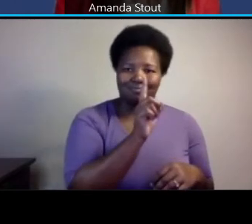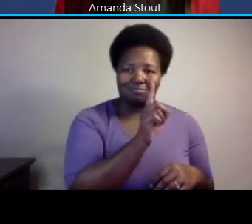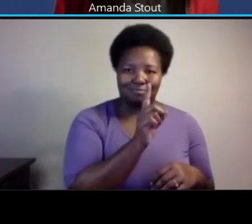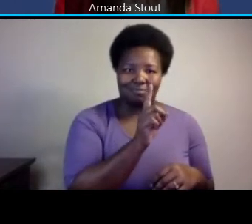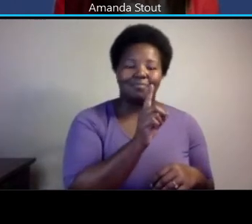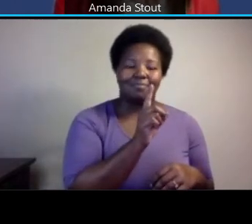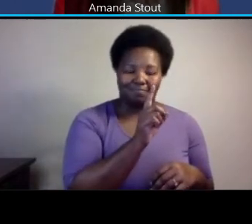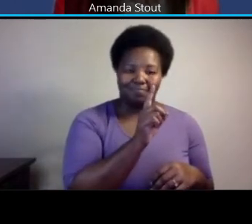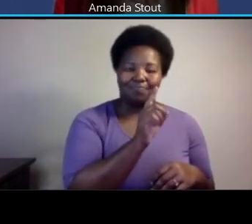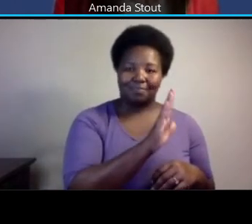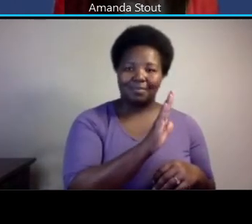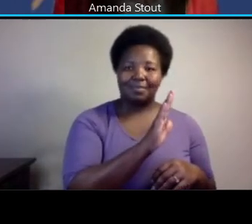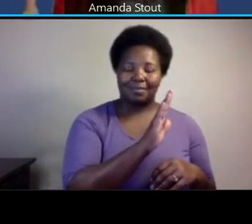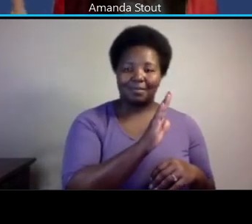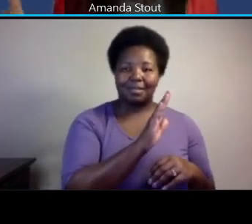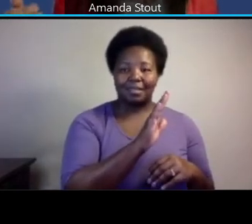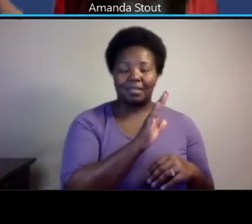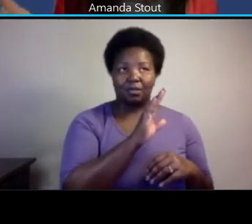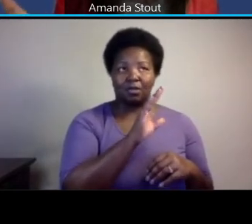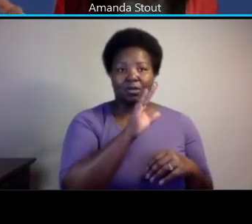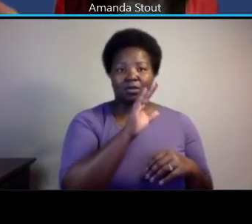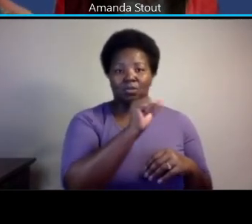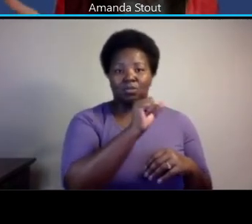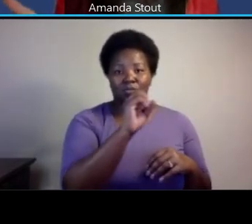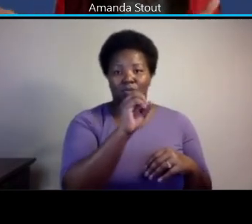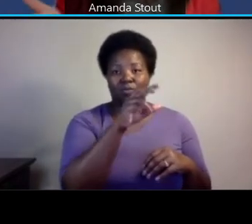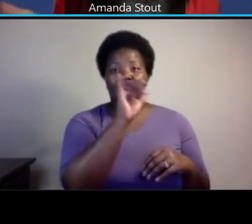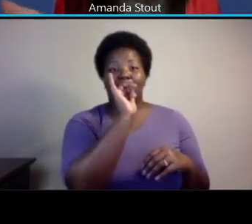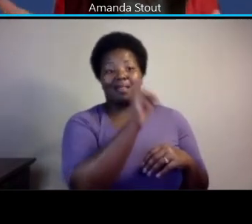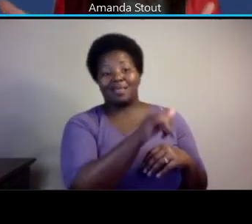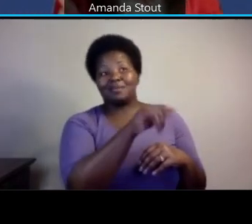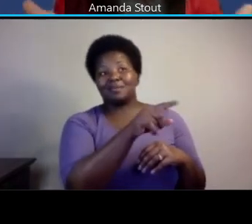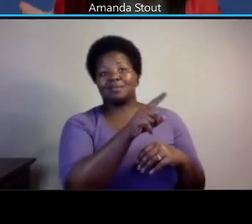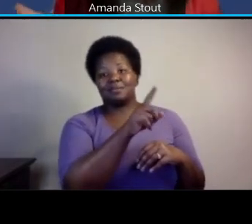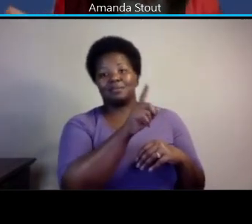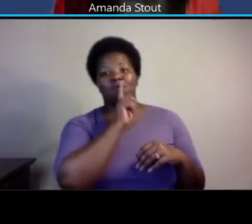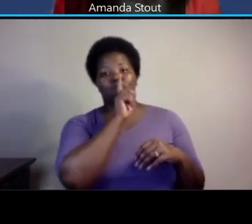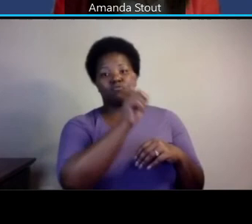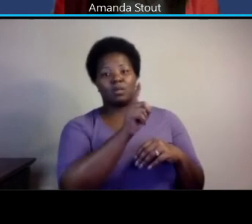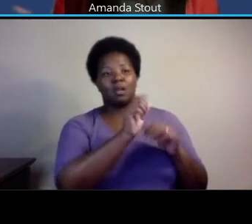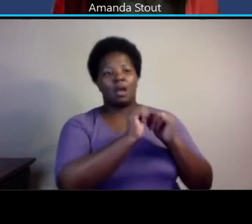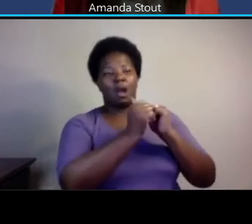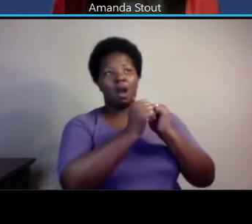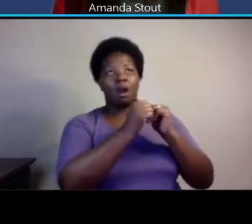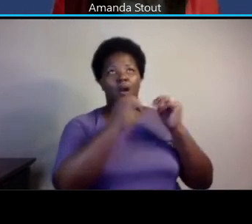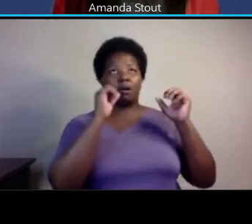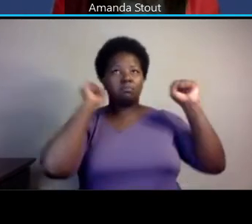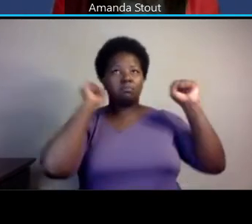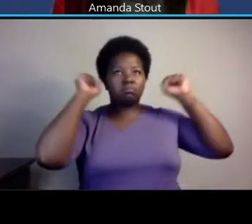standpoint and some of that is also based on buffering some of the noise and congestion